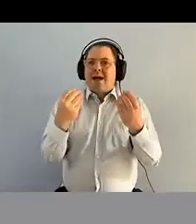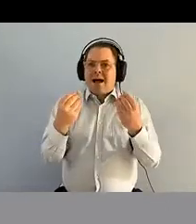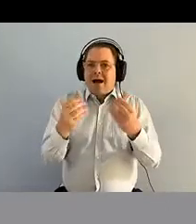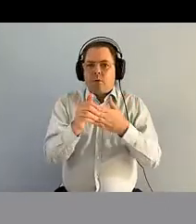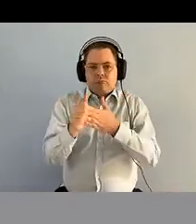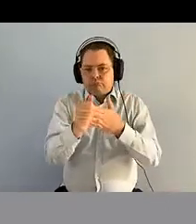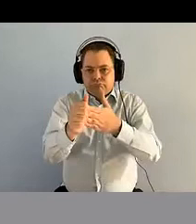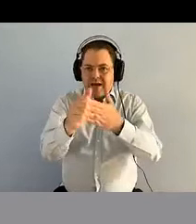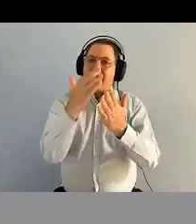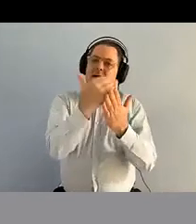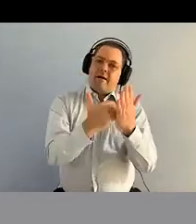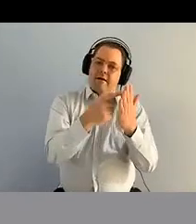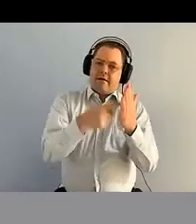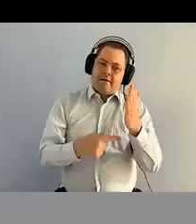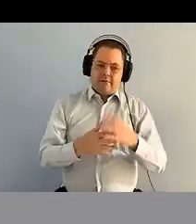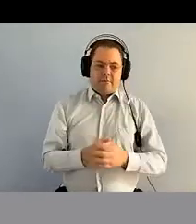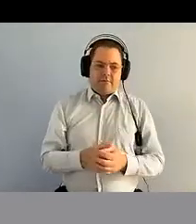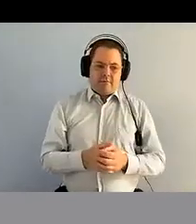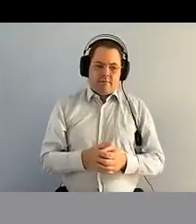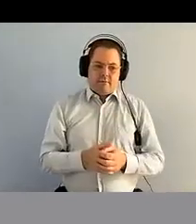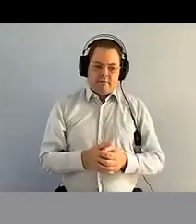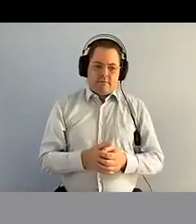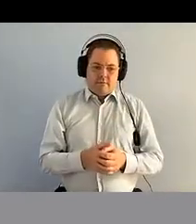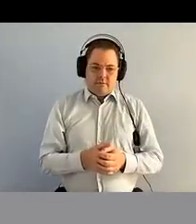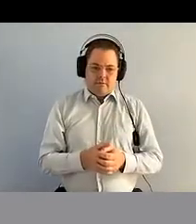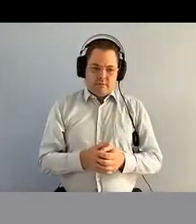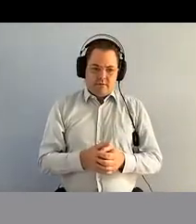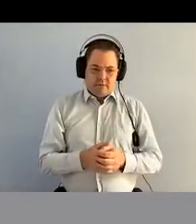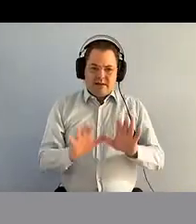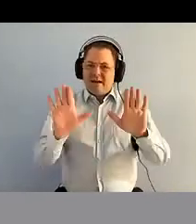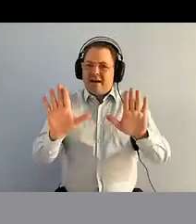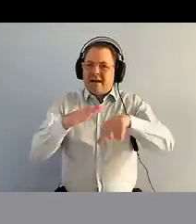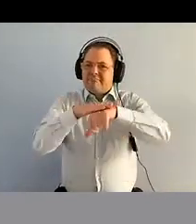pandemic to guide disability inclusion.